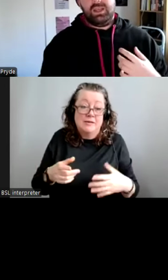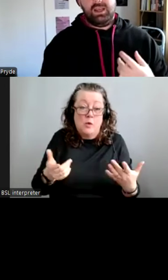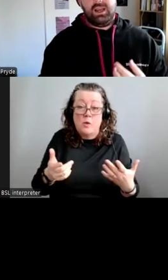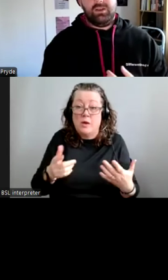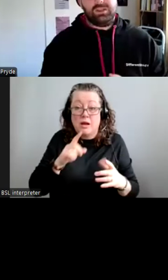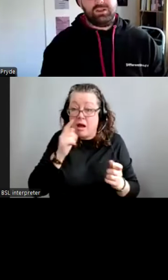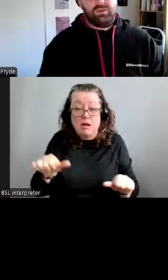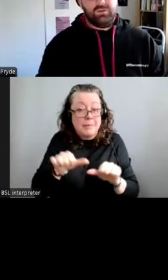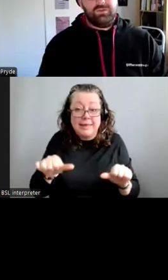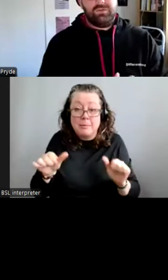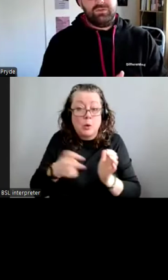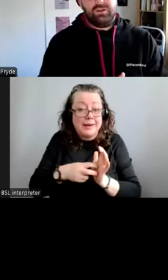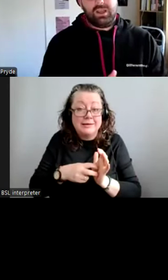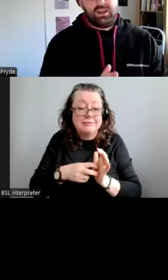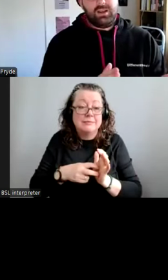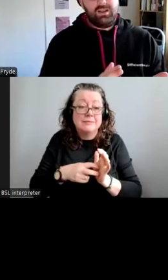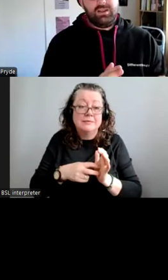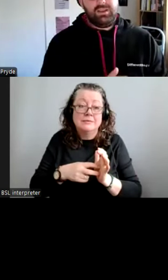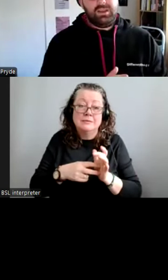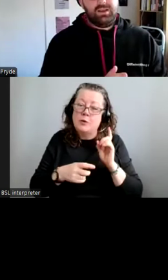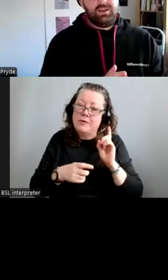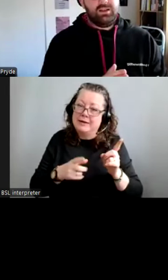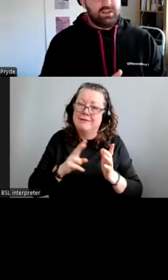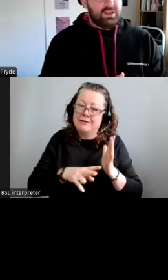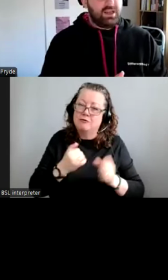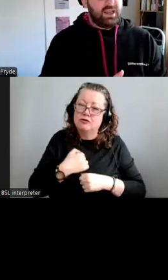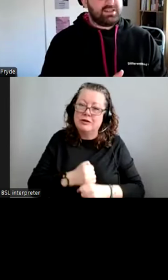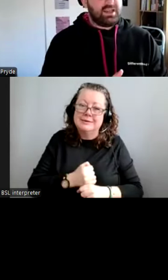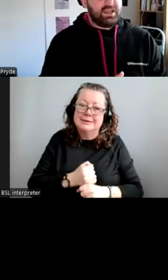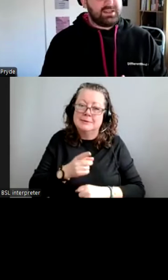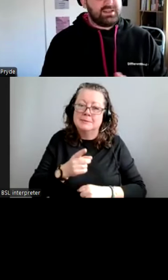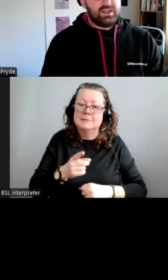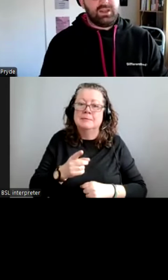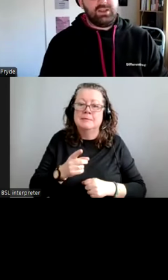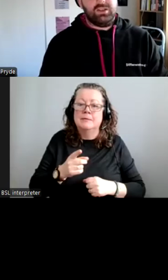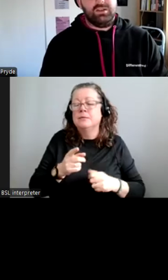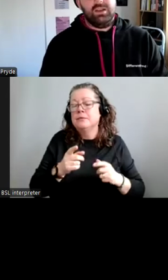The way how we solve the excess of navigation